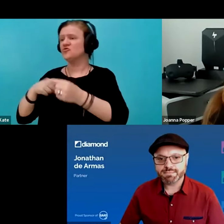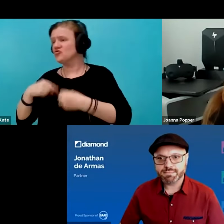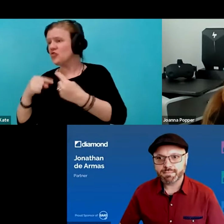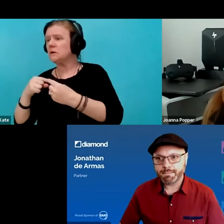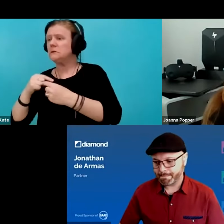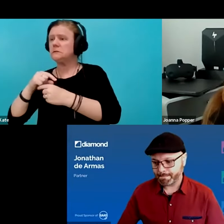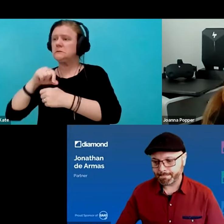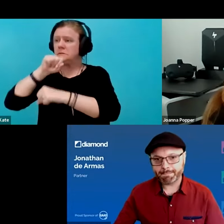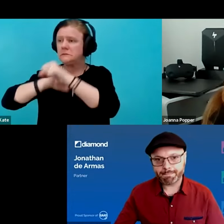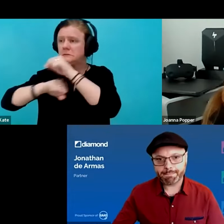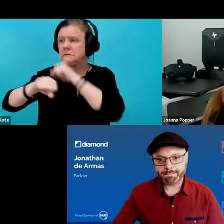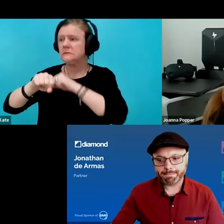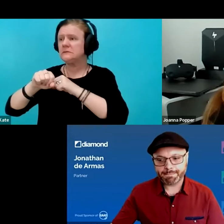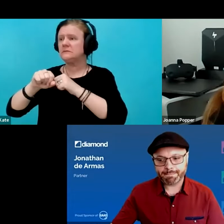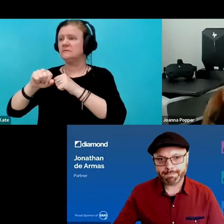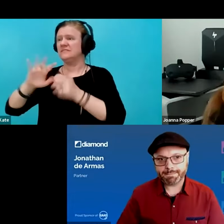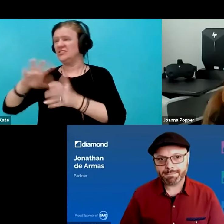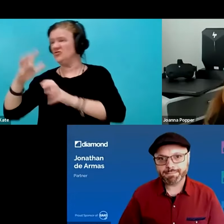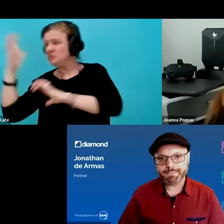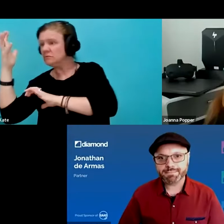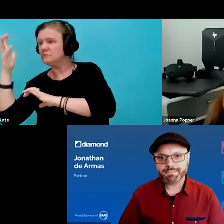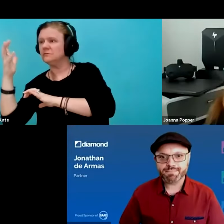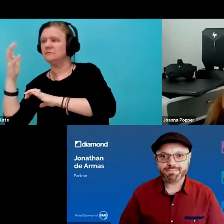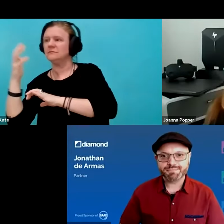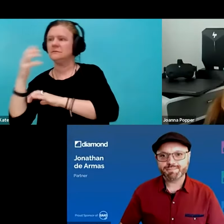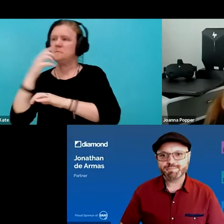this might be disruptive and not the best way for our society so